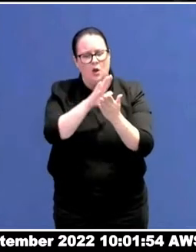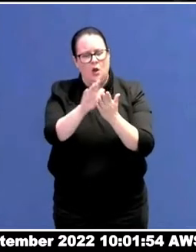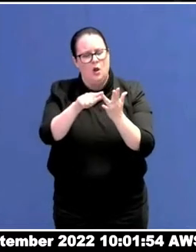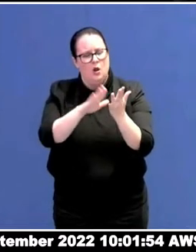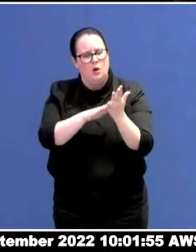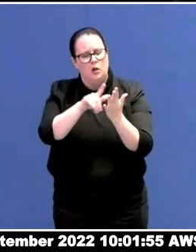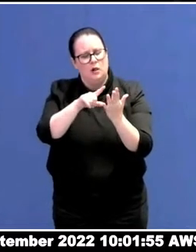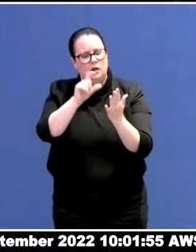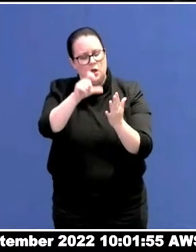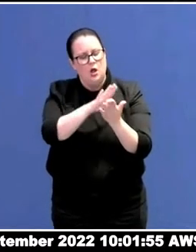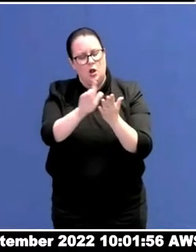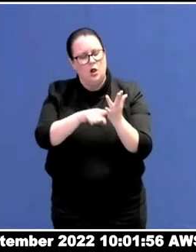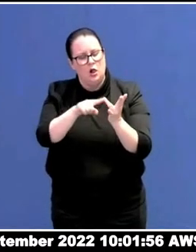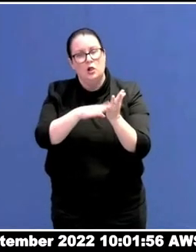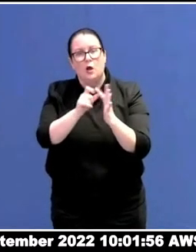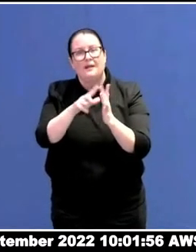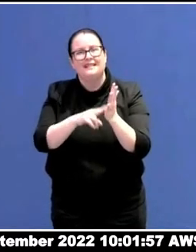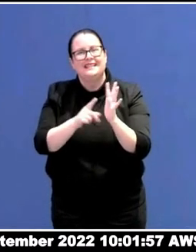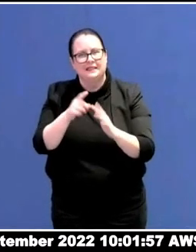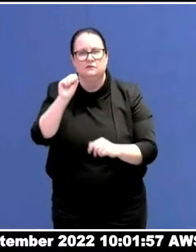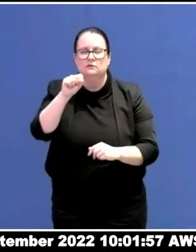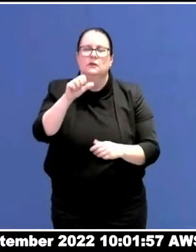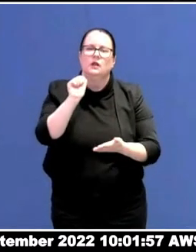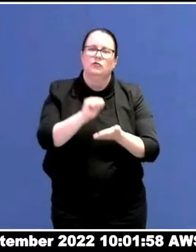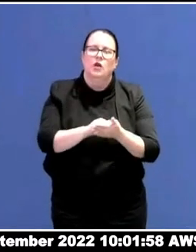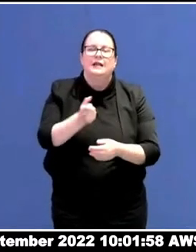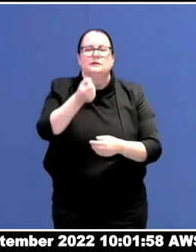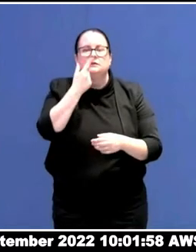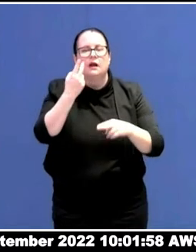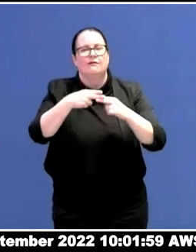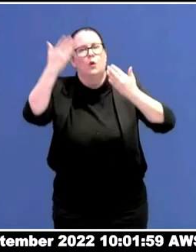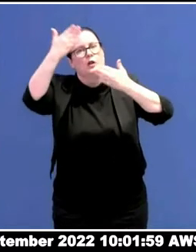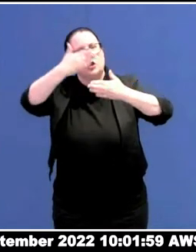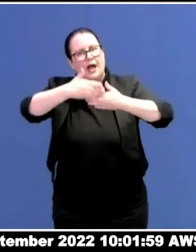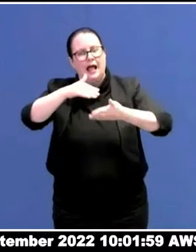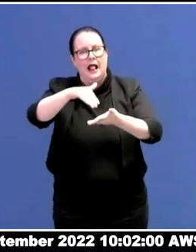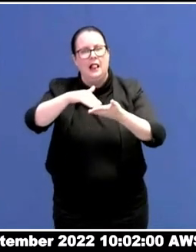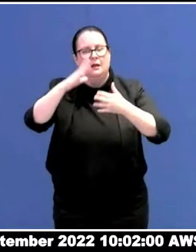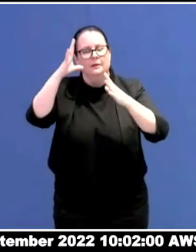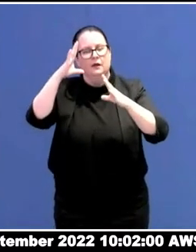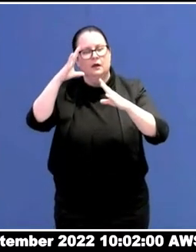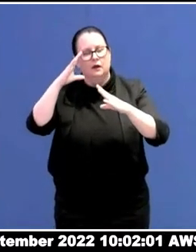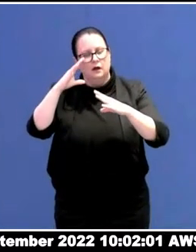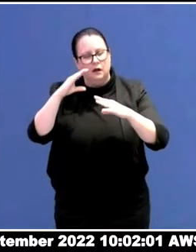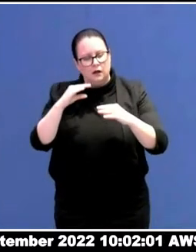That medication was to be given at night so that it would calm him and allow him to sleep